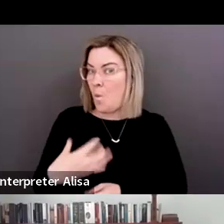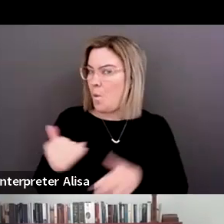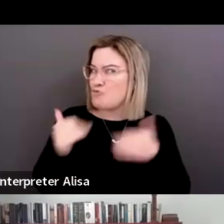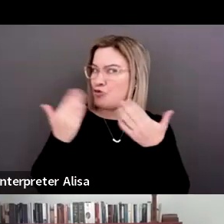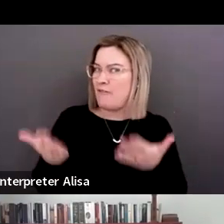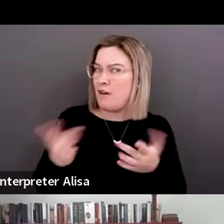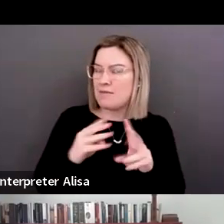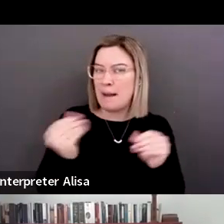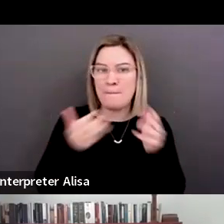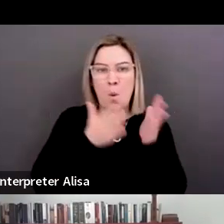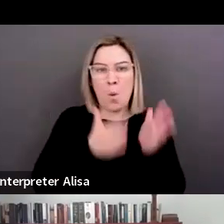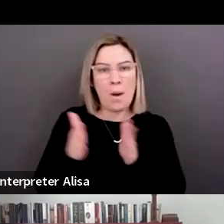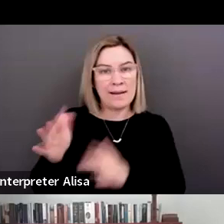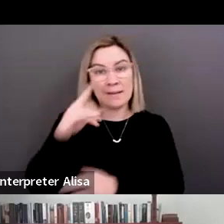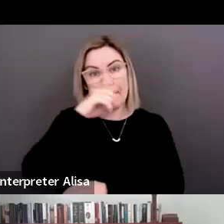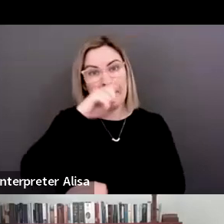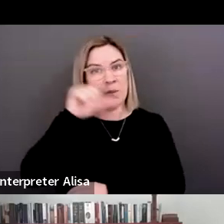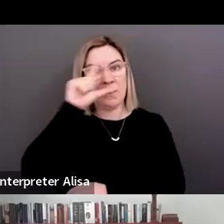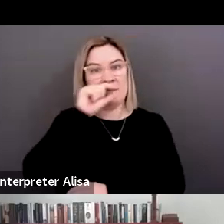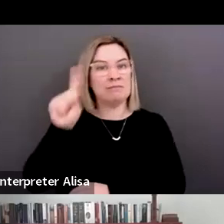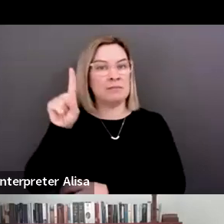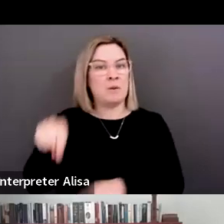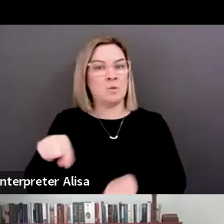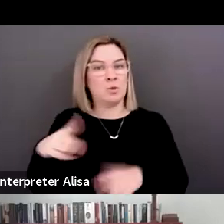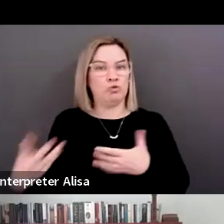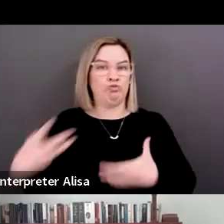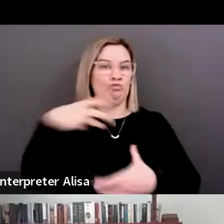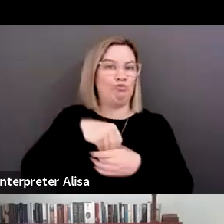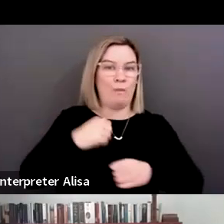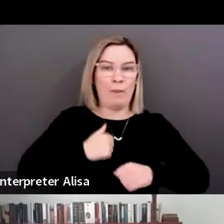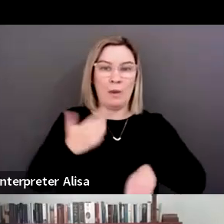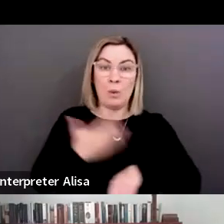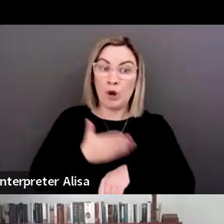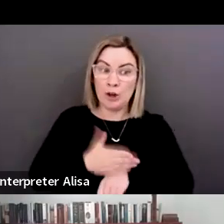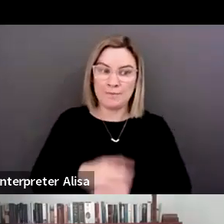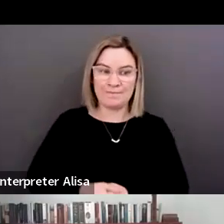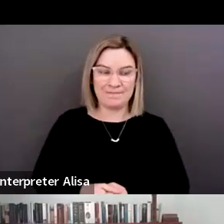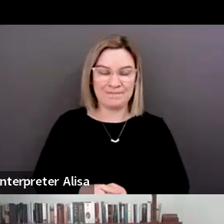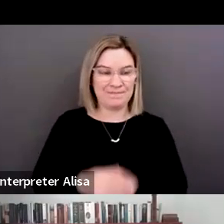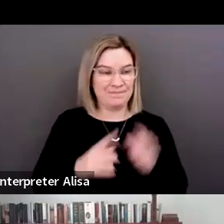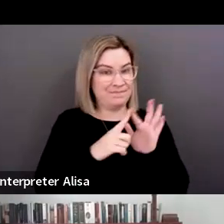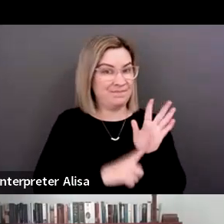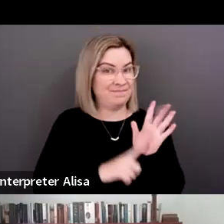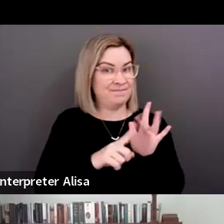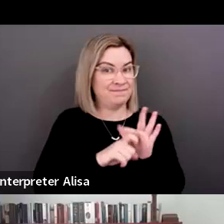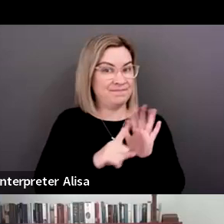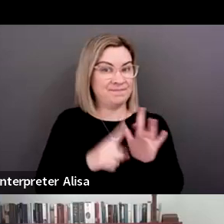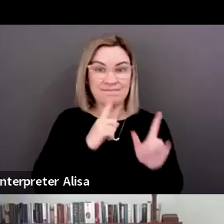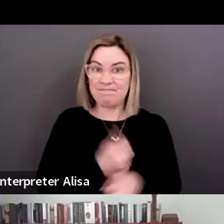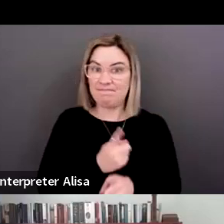resources and guides and templates. I would love you to speak a little bit more to that. And also maybe provide some ways that people listening today